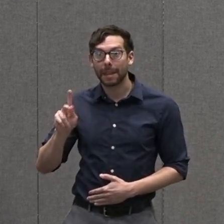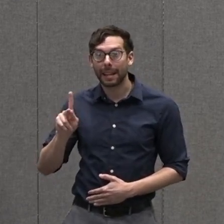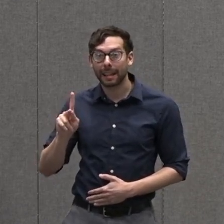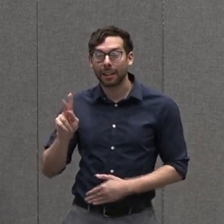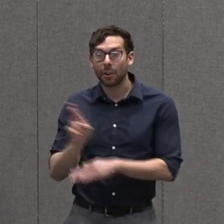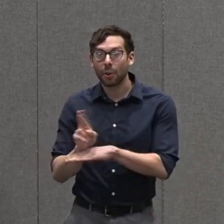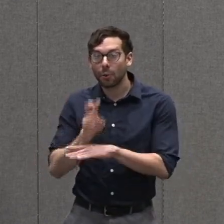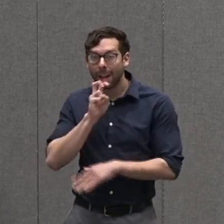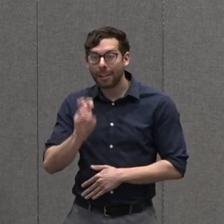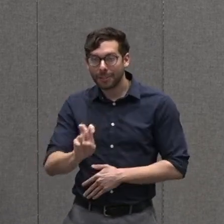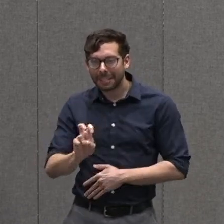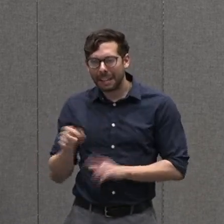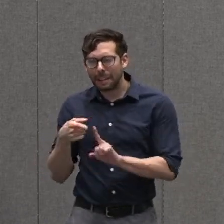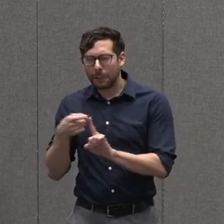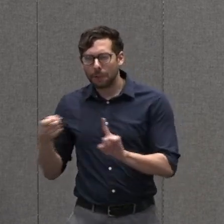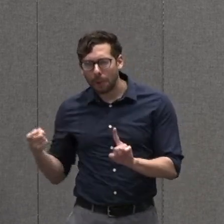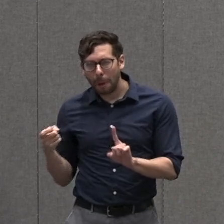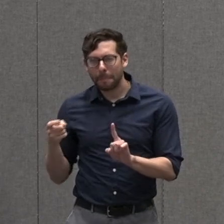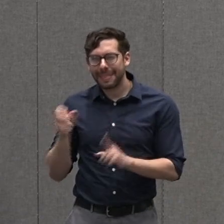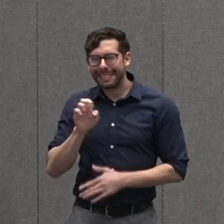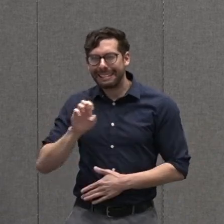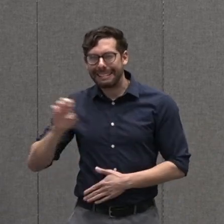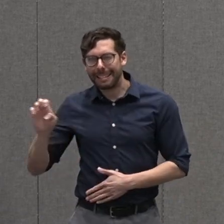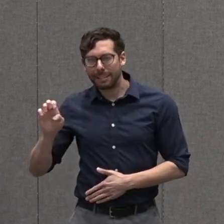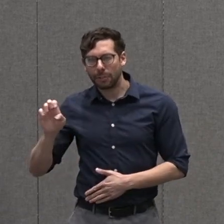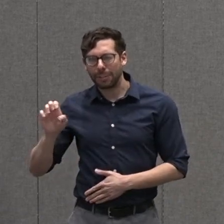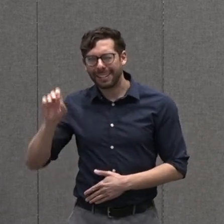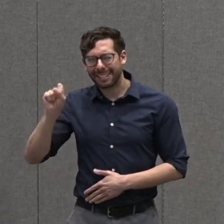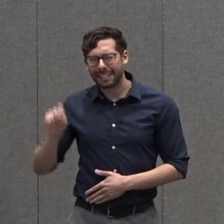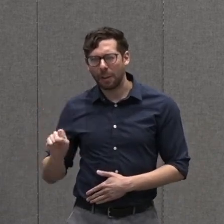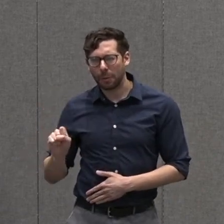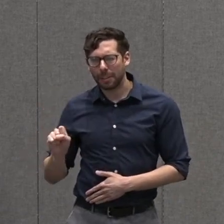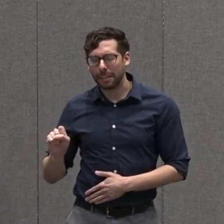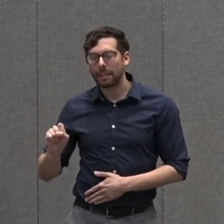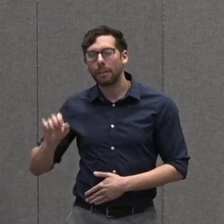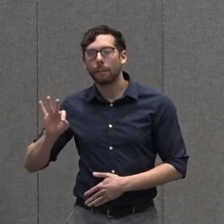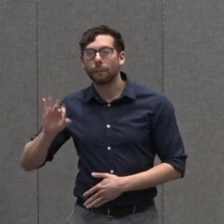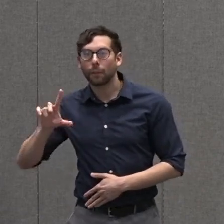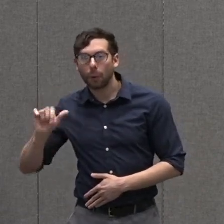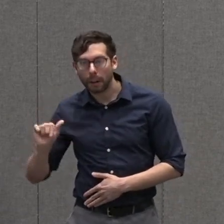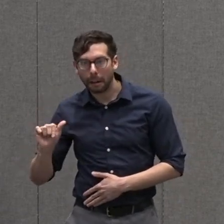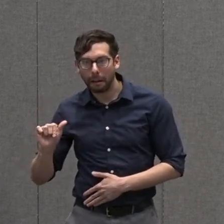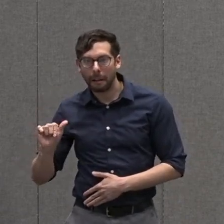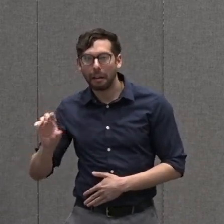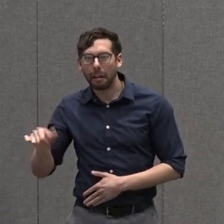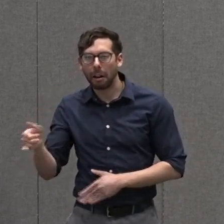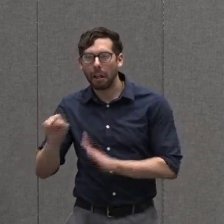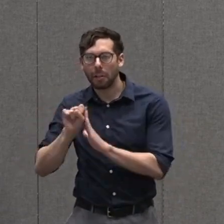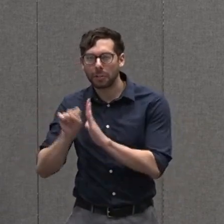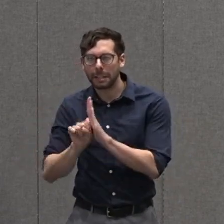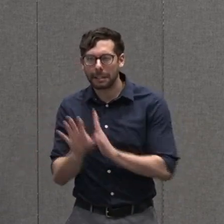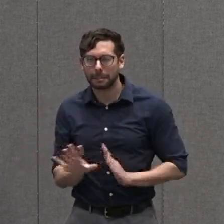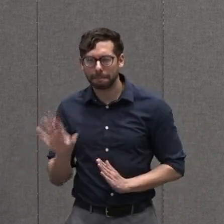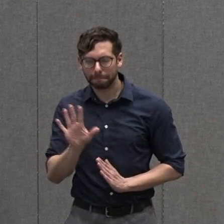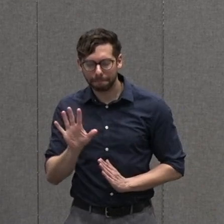Florida, and some of the areas in the surrounding states, there. This, is this pretty typical in the length and size